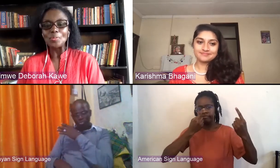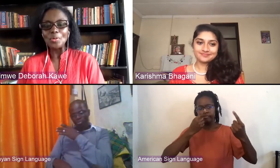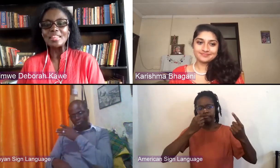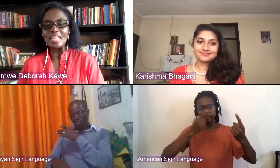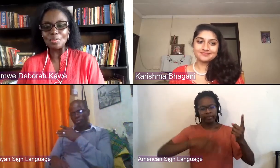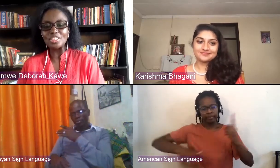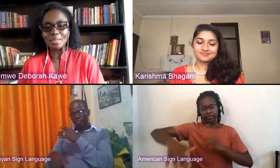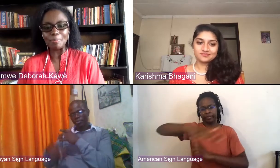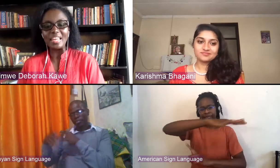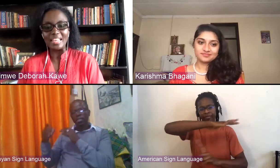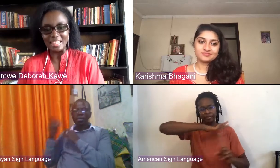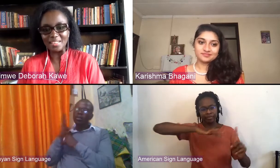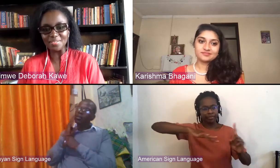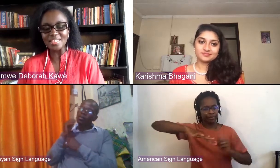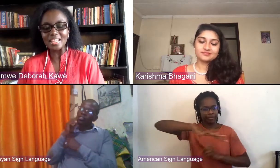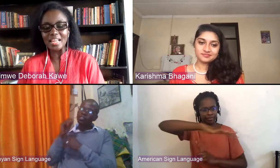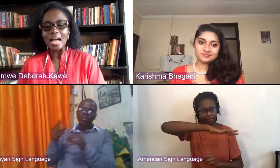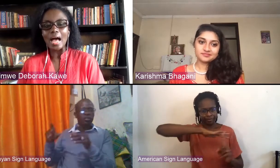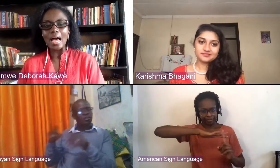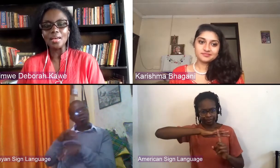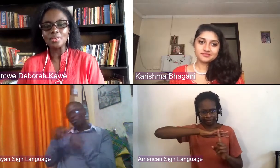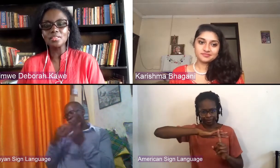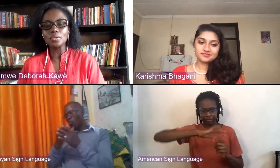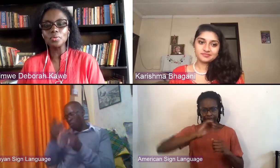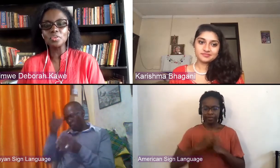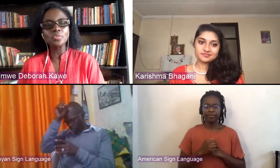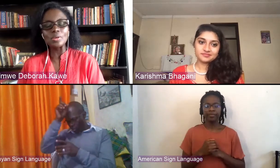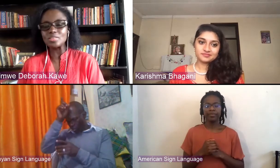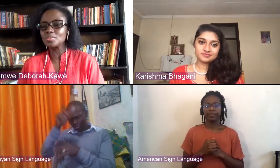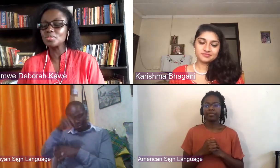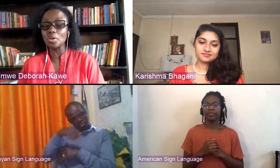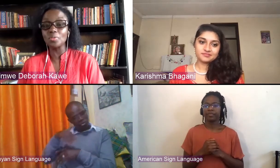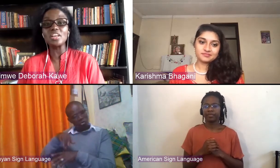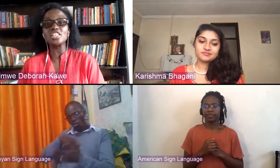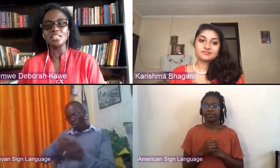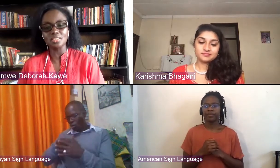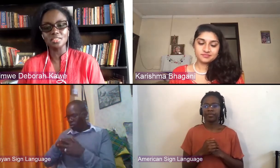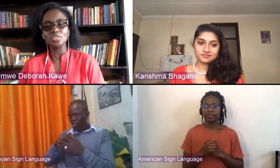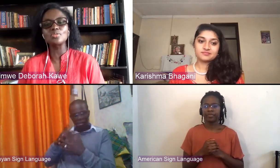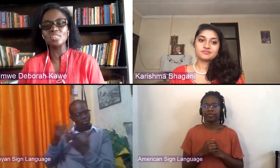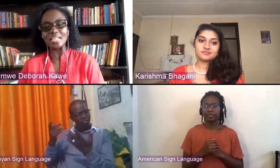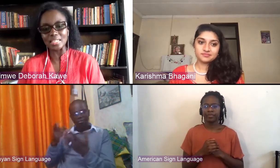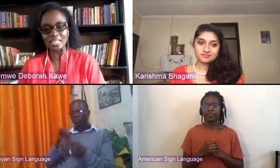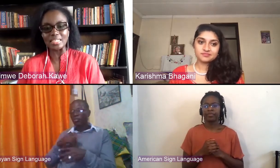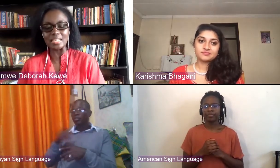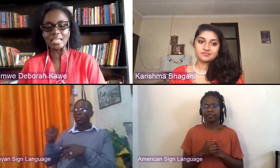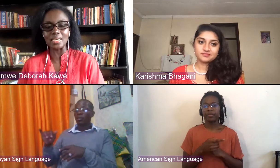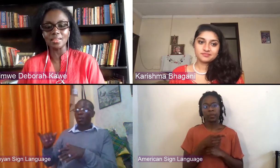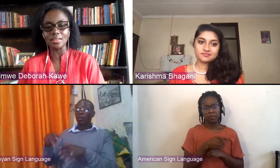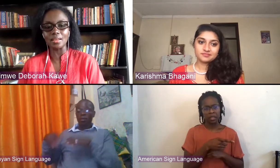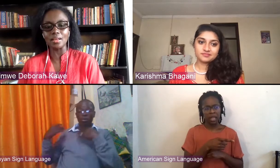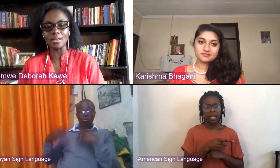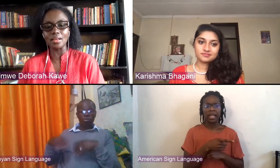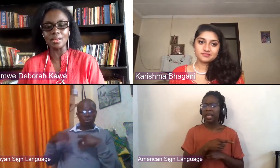within which the play leaves and was so gracious to translating the different elements